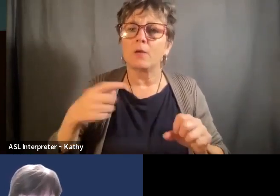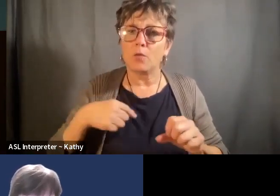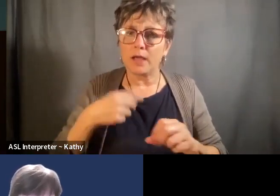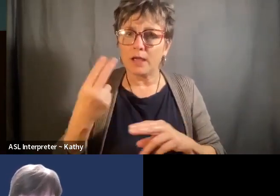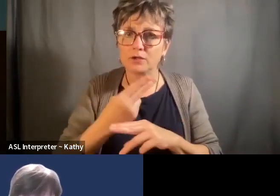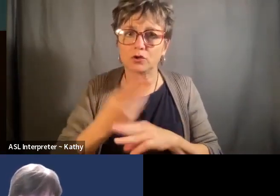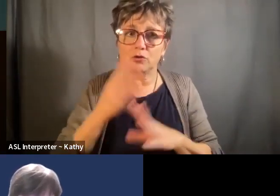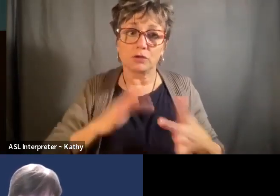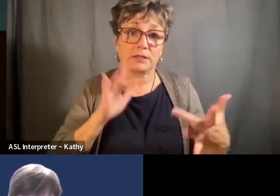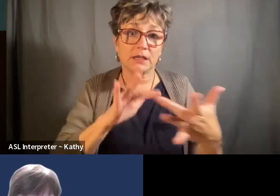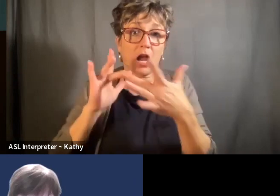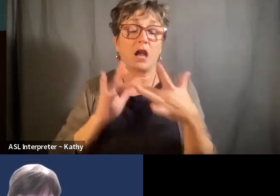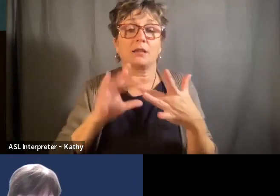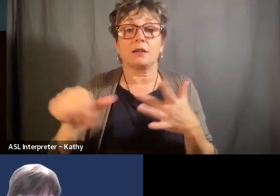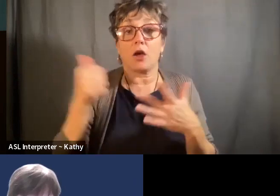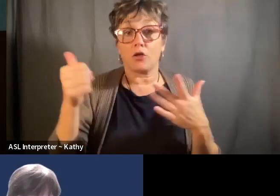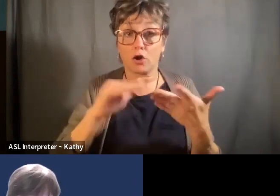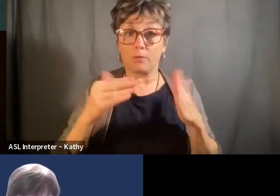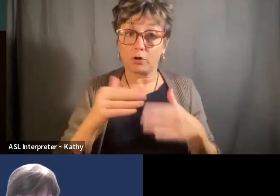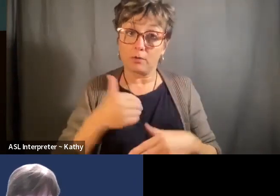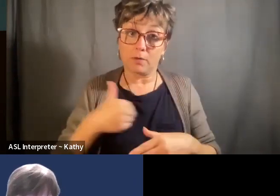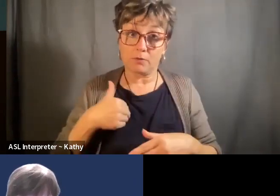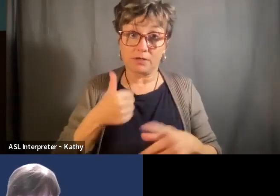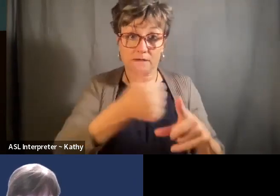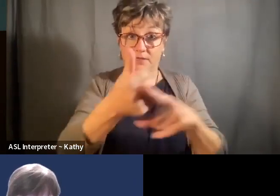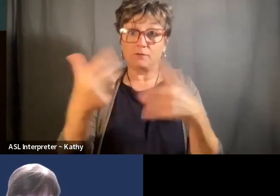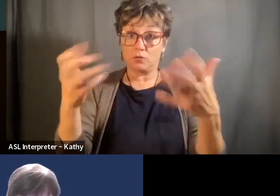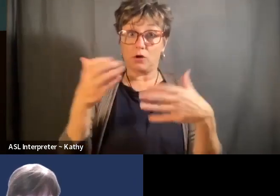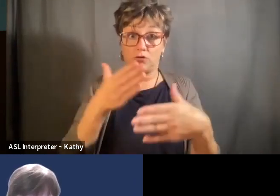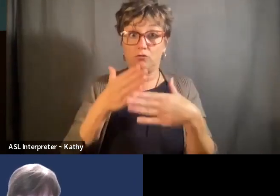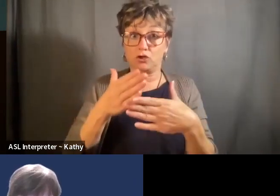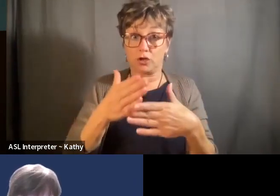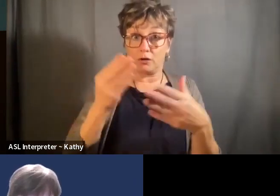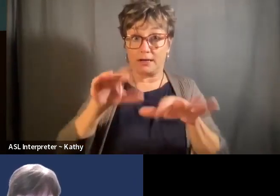who want to share their data, for example with someone with the same gene mutation?"